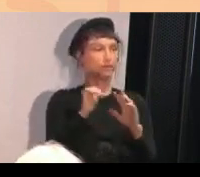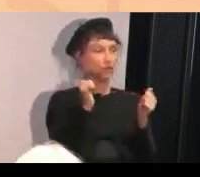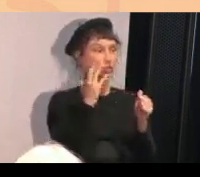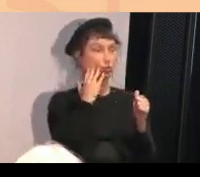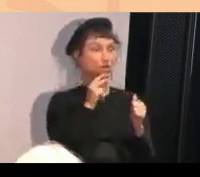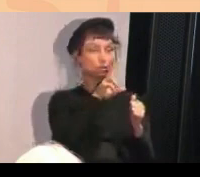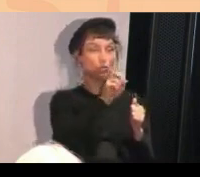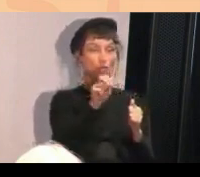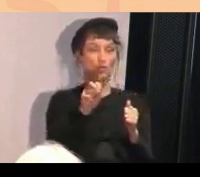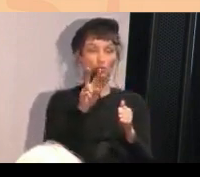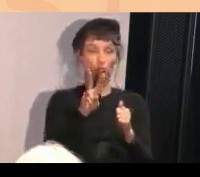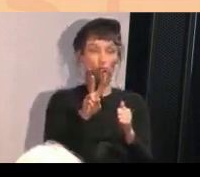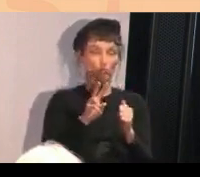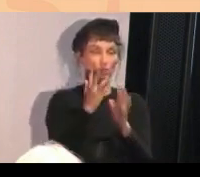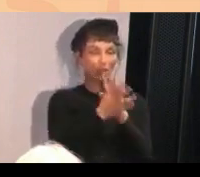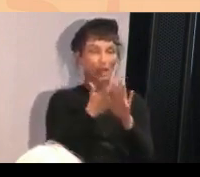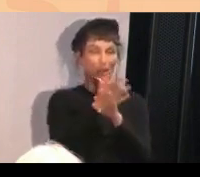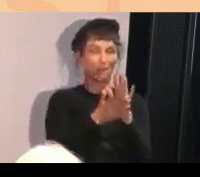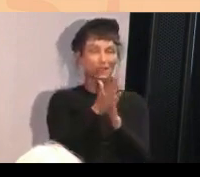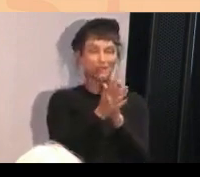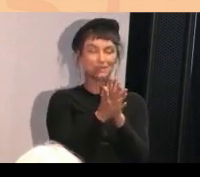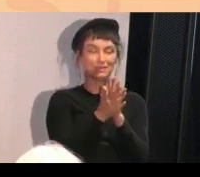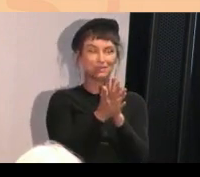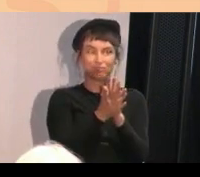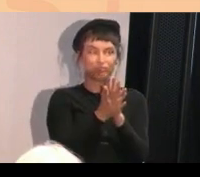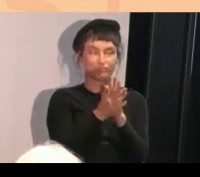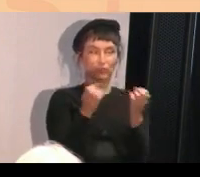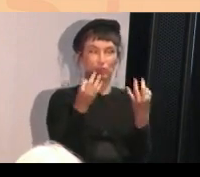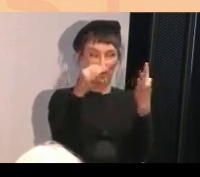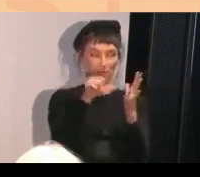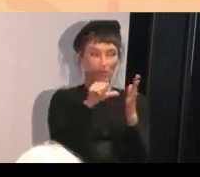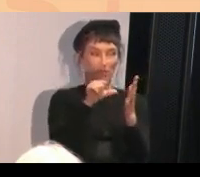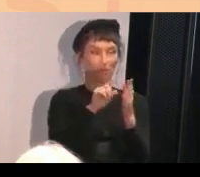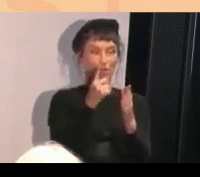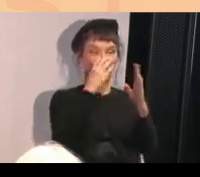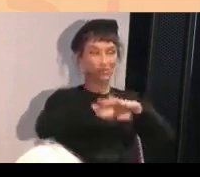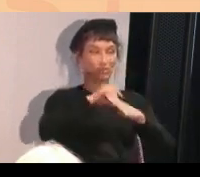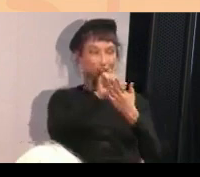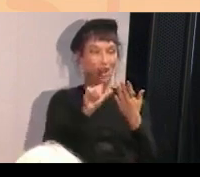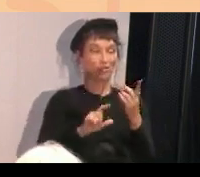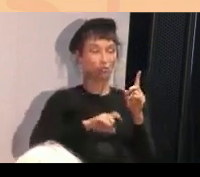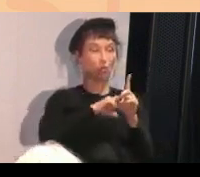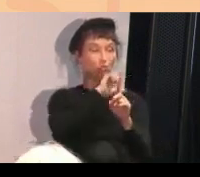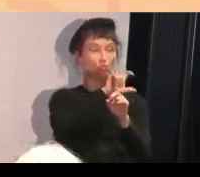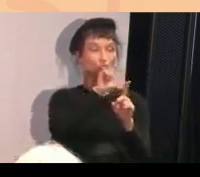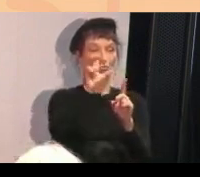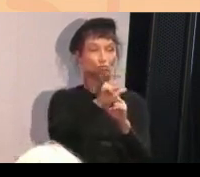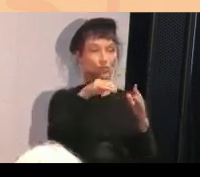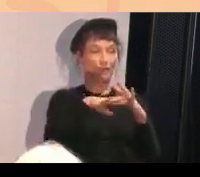it left a gap in First Nations Arts and Cultural infrastructure at the national level and the